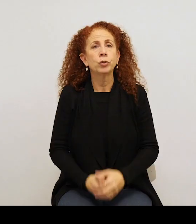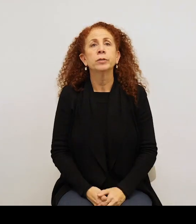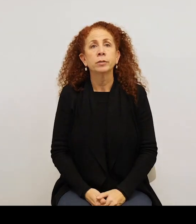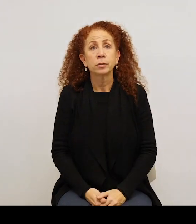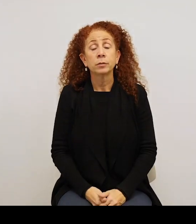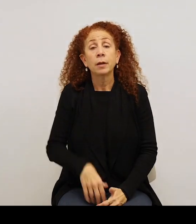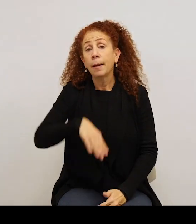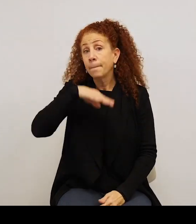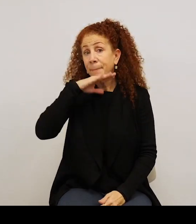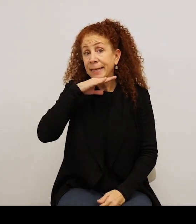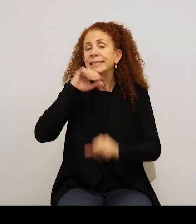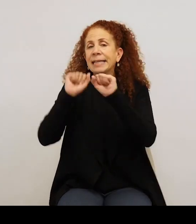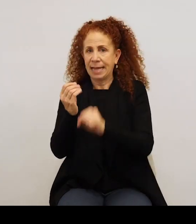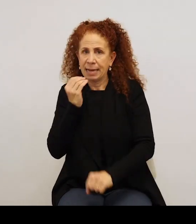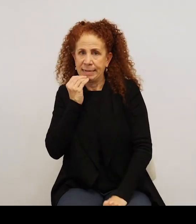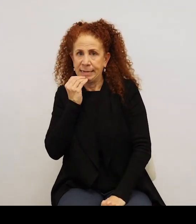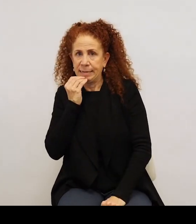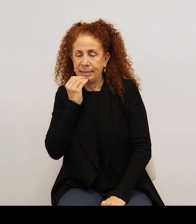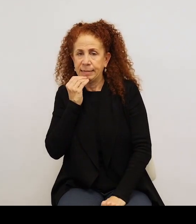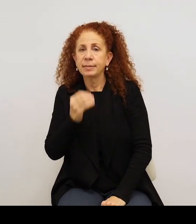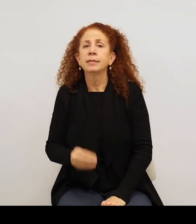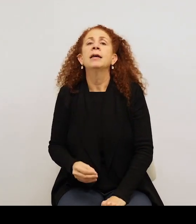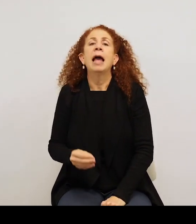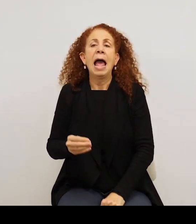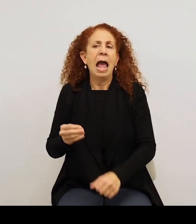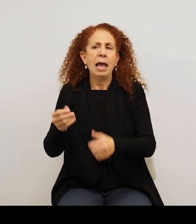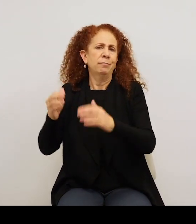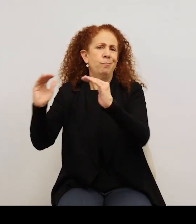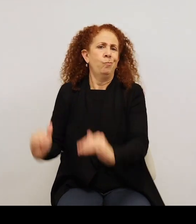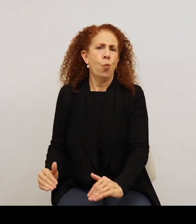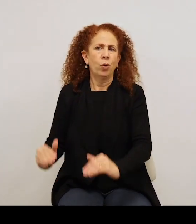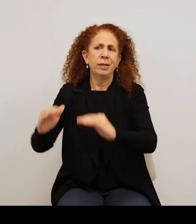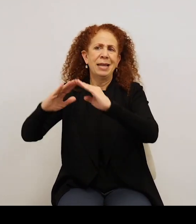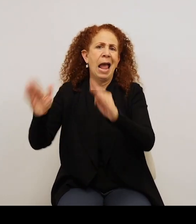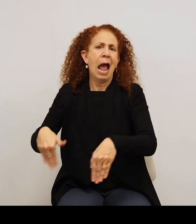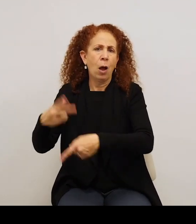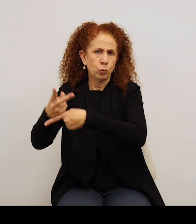Pigs can be eaten and poorly housed.